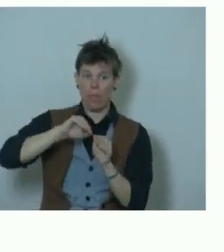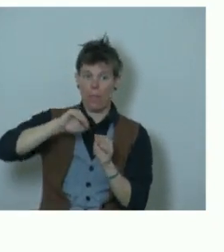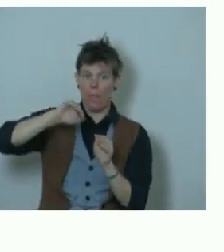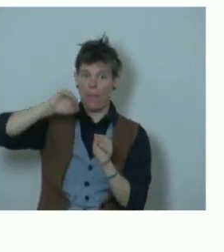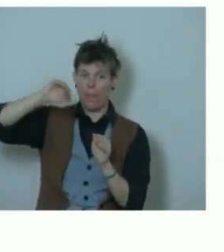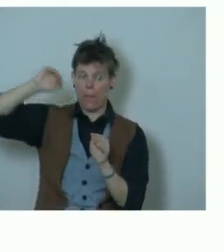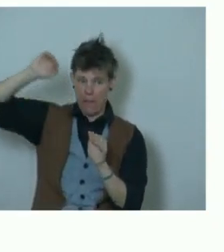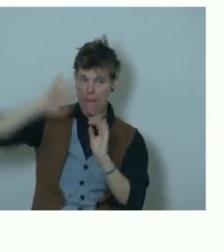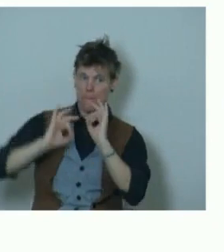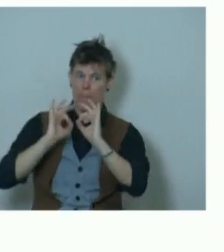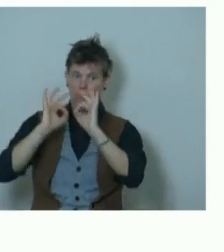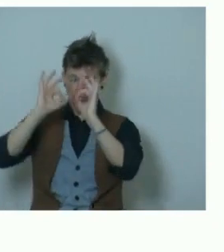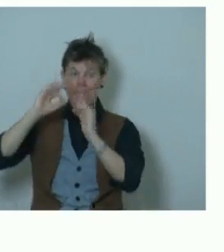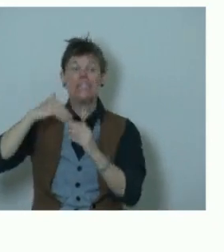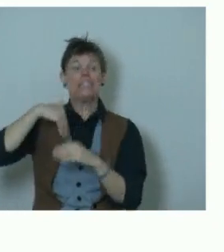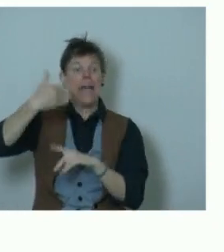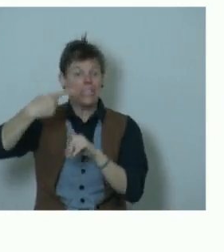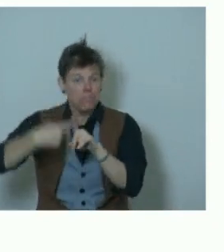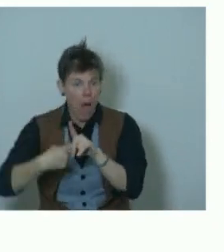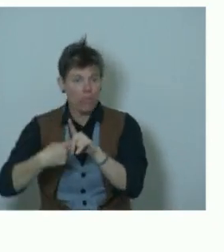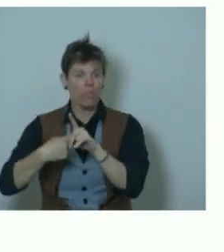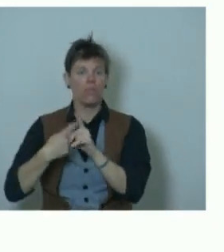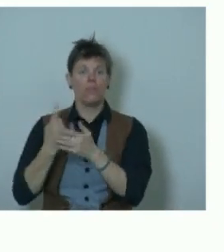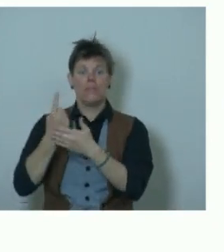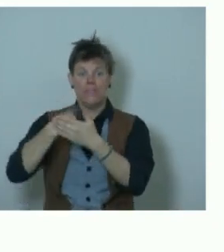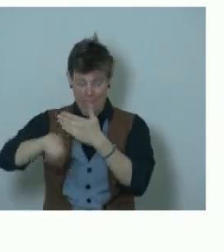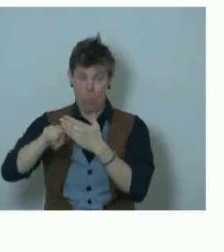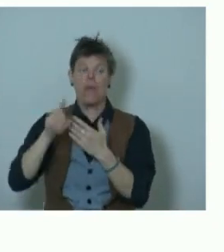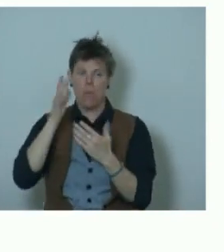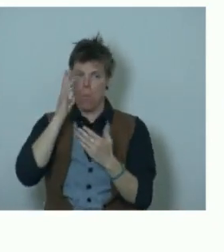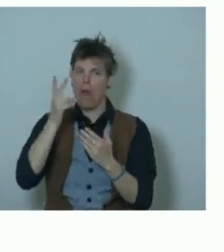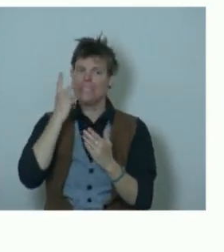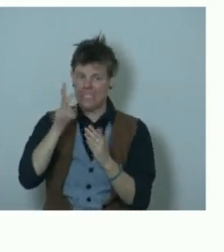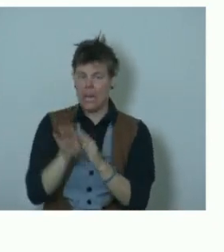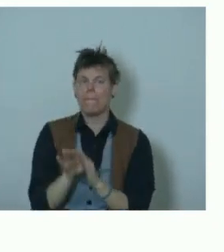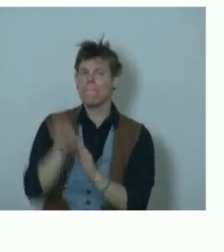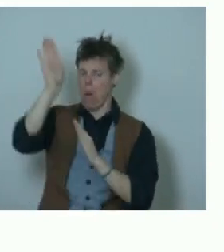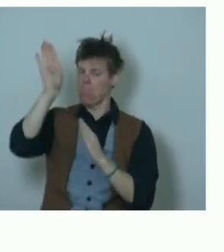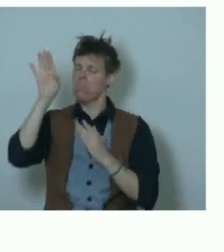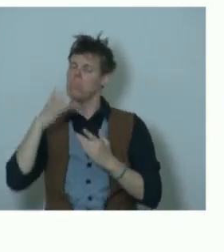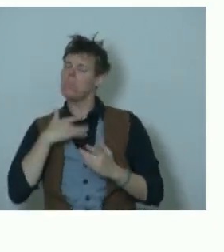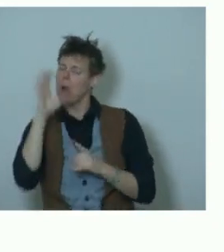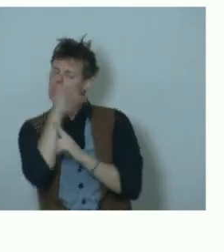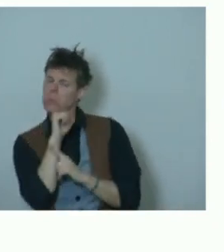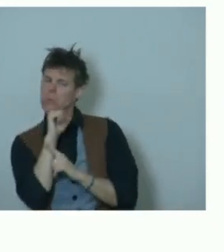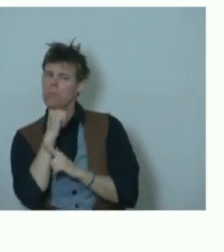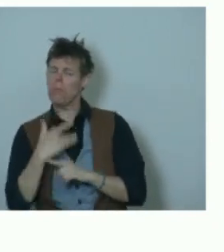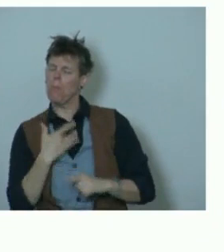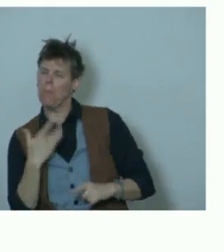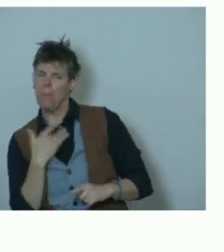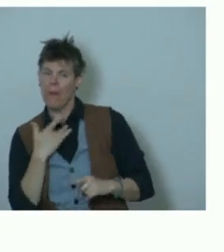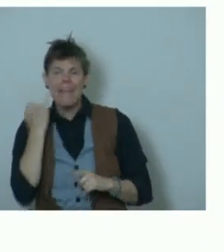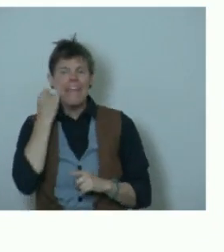THE MODEL SHOWS NOT ONLY IS THE TREND GOING UP, BUT IN THE NEXT MONTH IT IS GOING TO GO UP EVEN HIGHER.